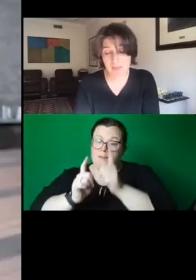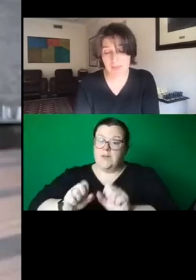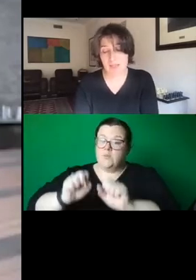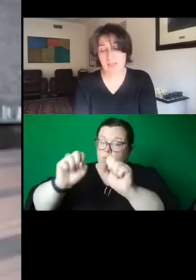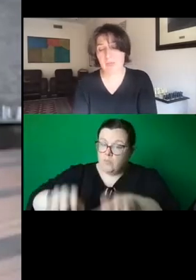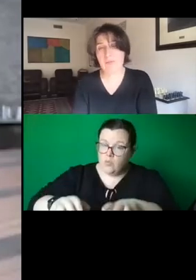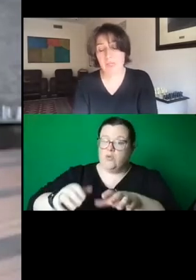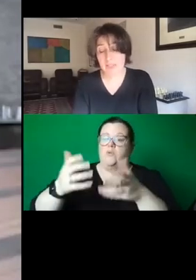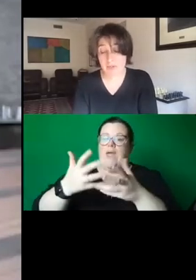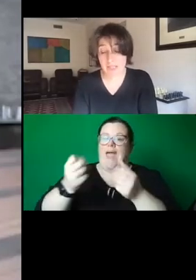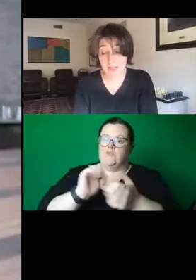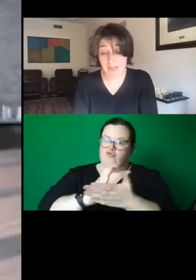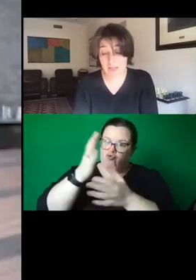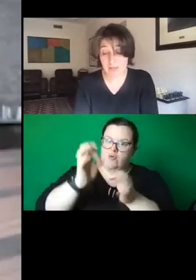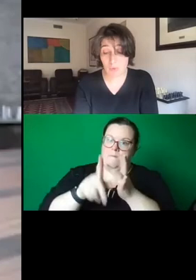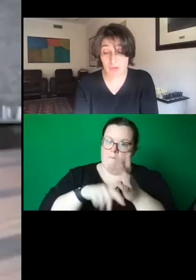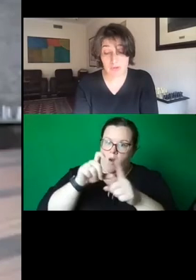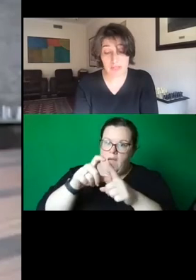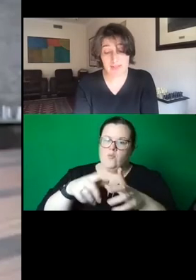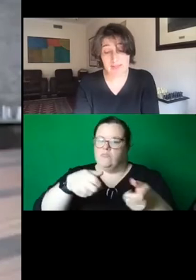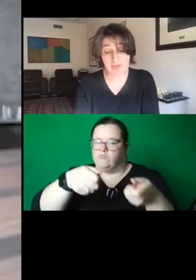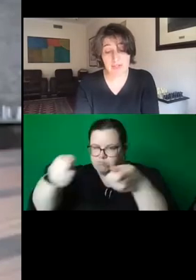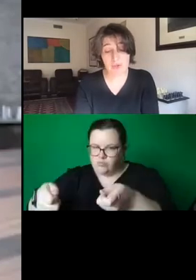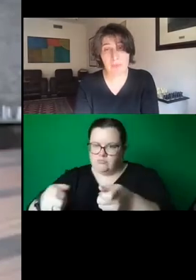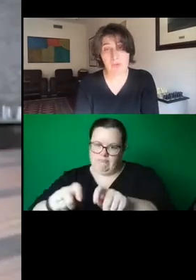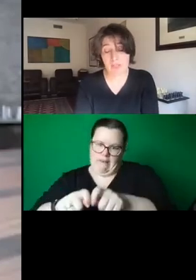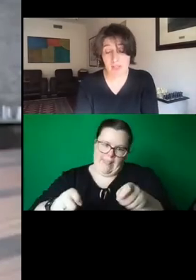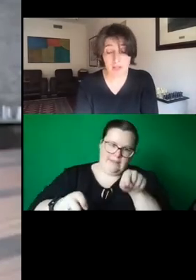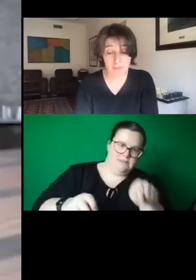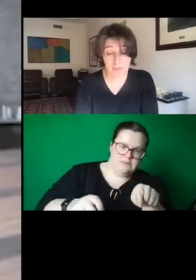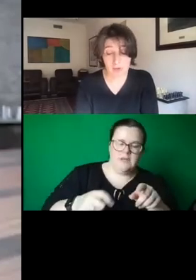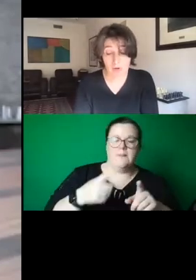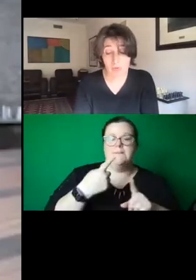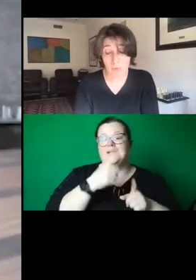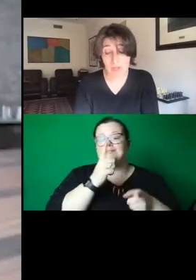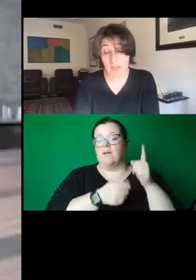here playfully and directly the work addressed a serious topic of the time of what are our